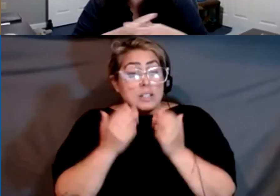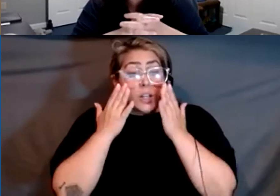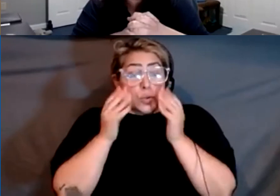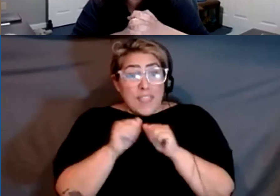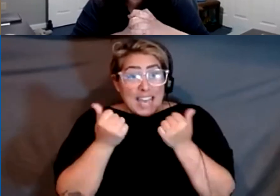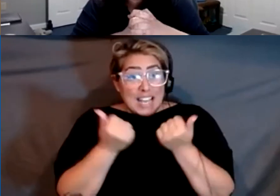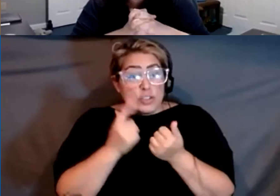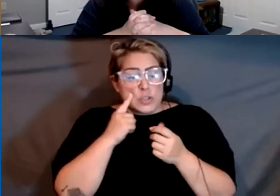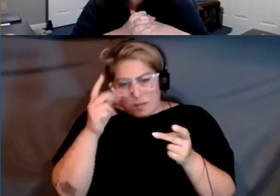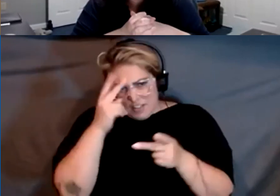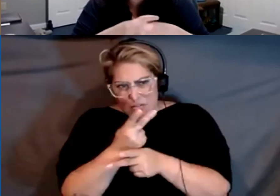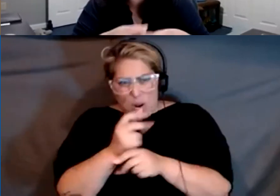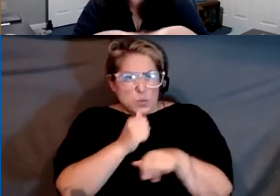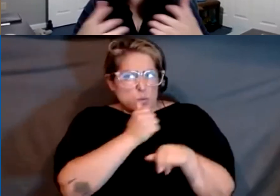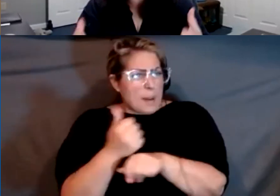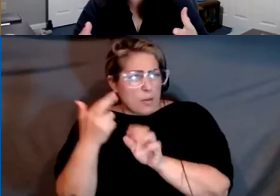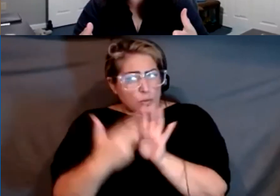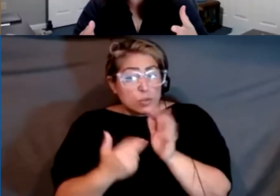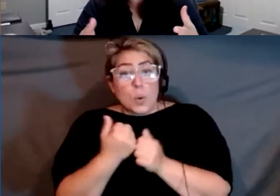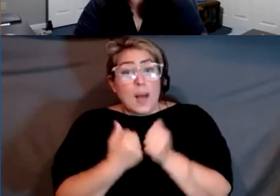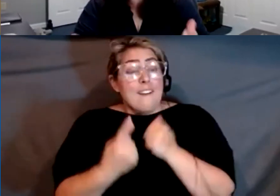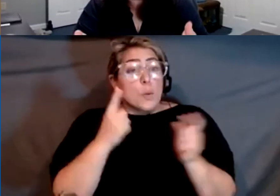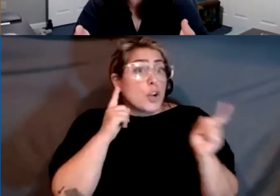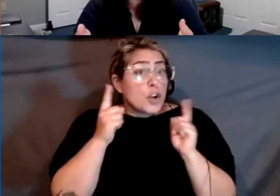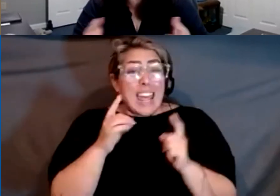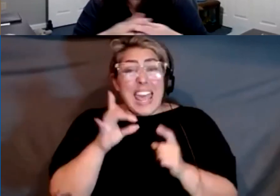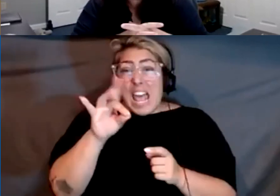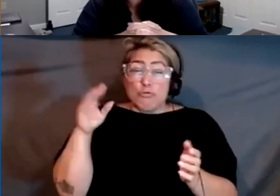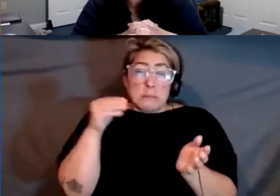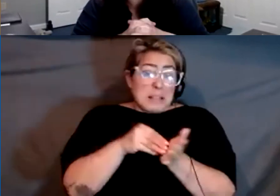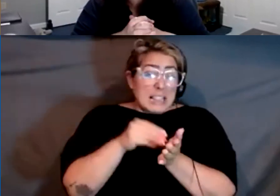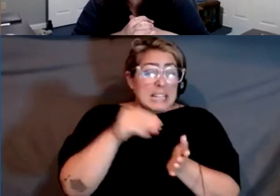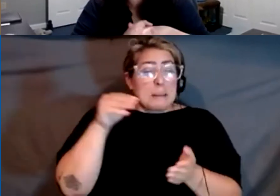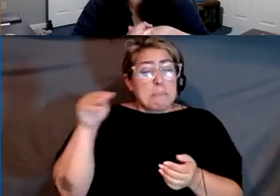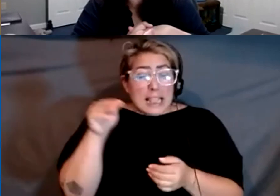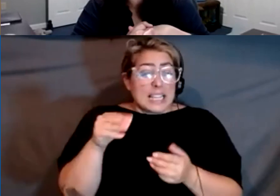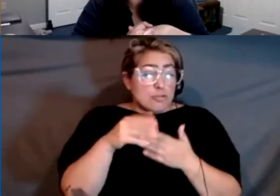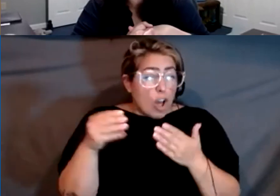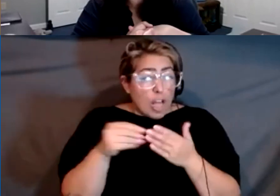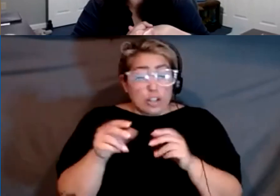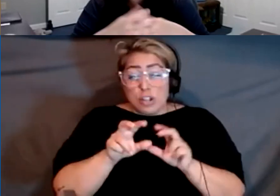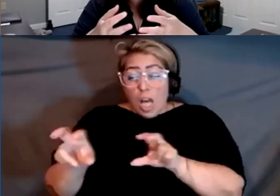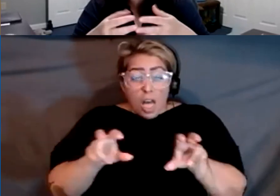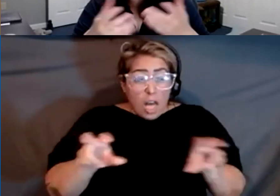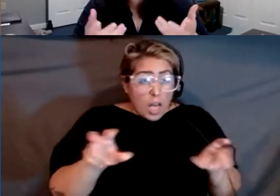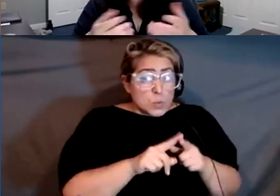So everyone herd there was $800 million allocated to small business but then they said